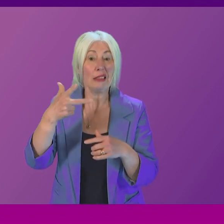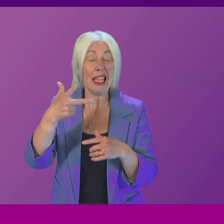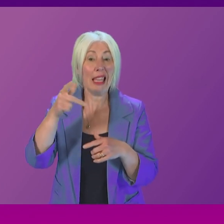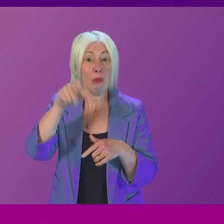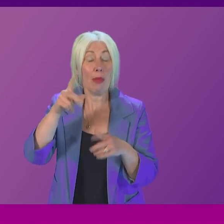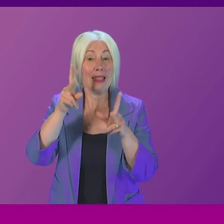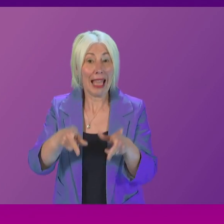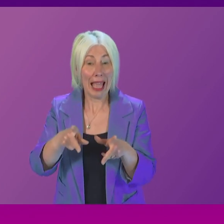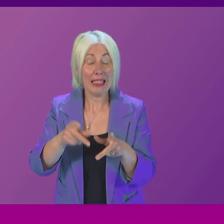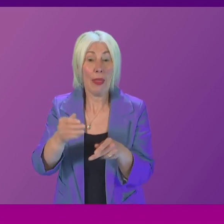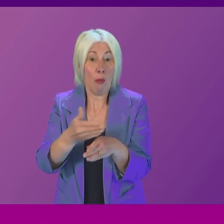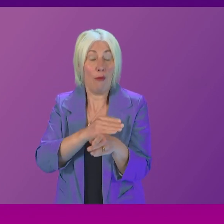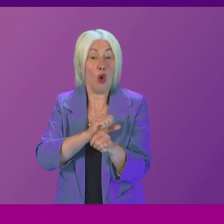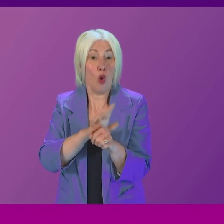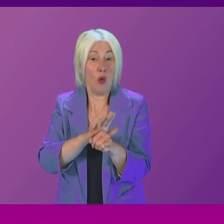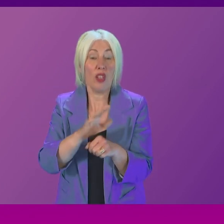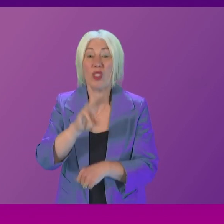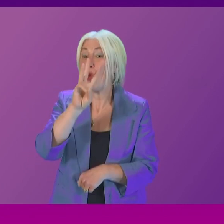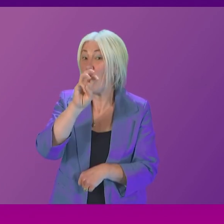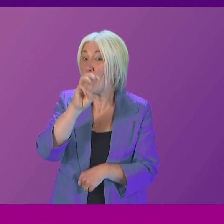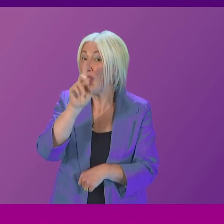Immediately before Covid, the figure was 13,211.